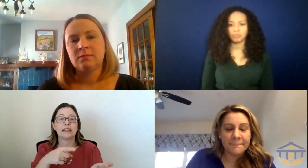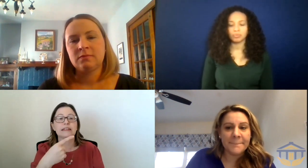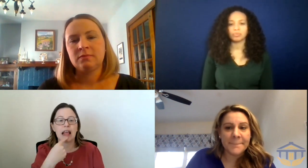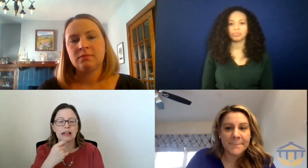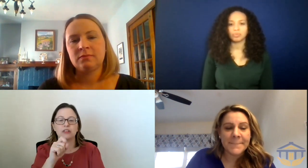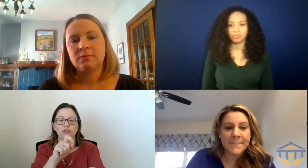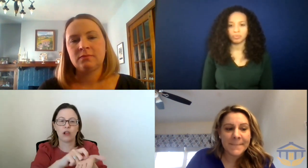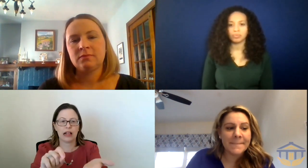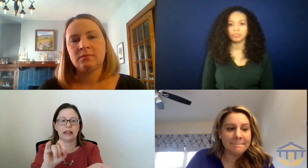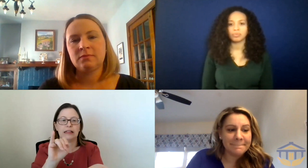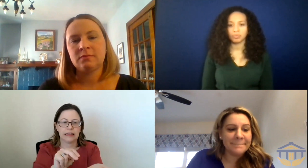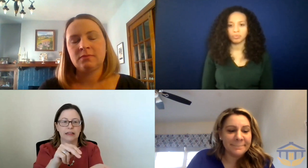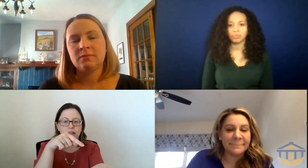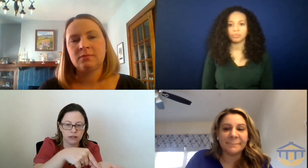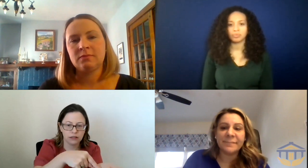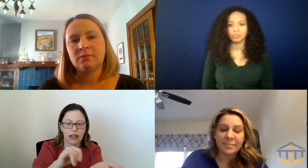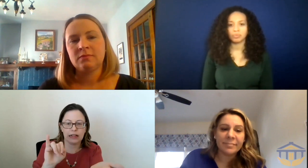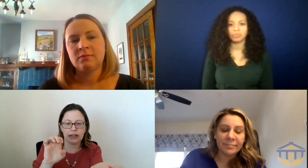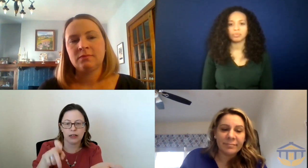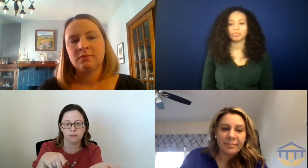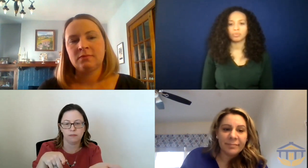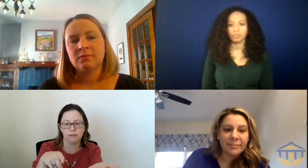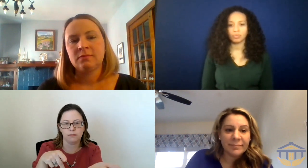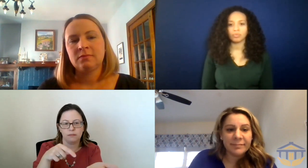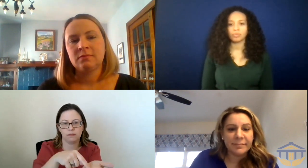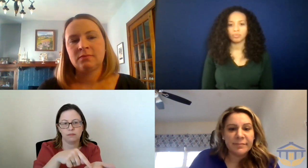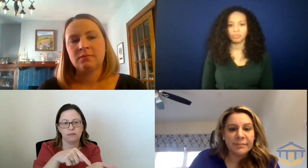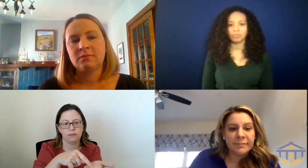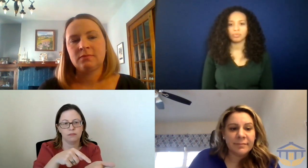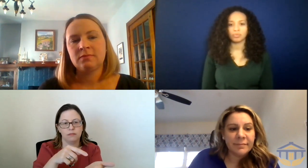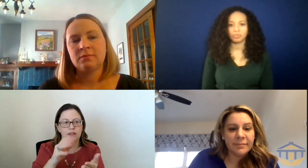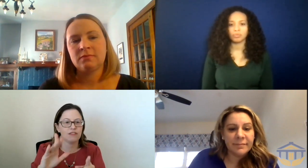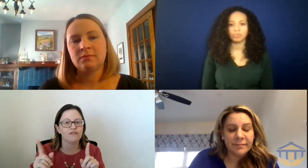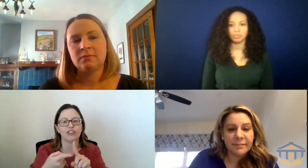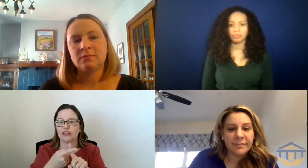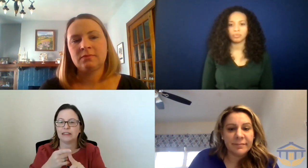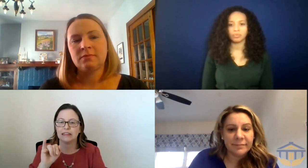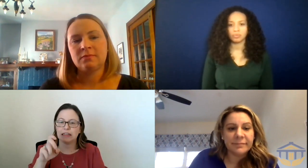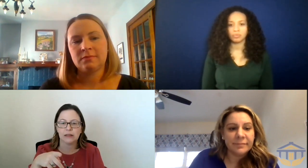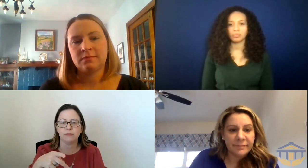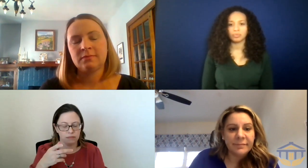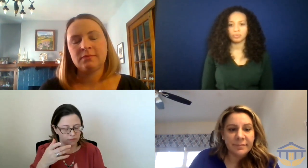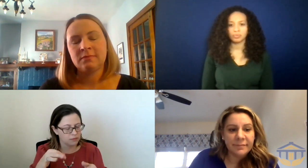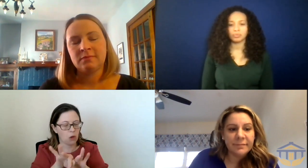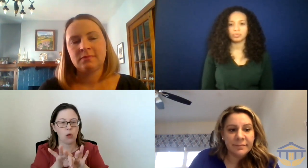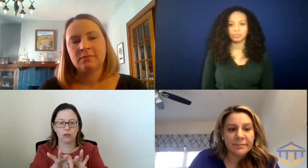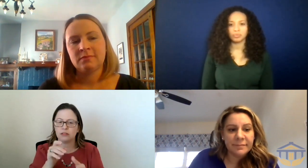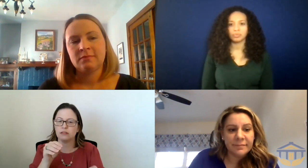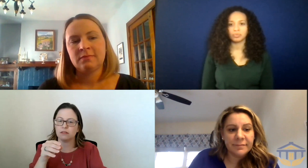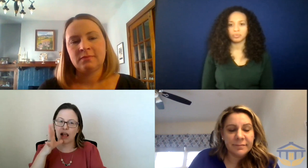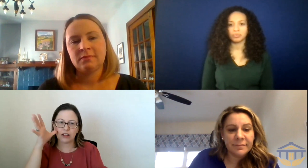happening there or also in the school. They can be written into the IEP especially if it's the first